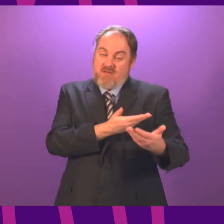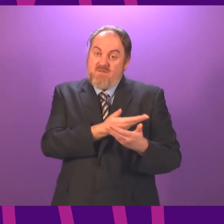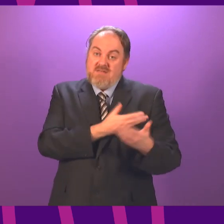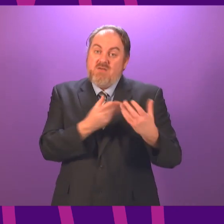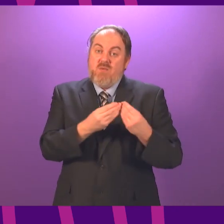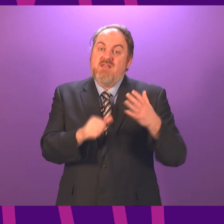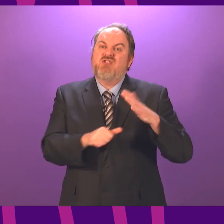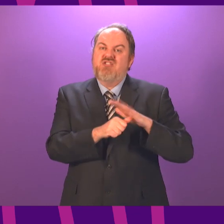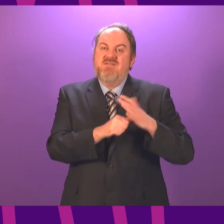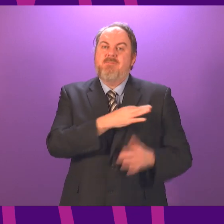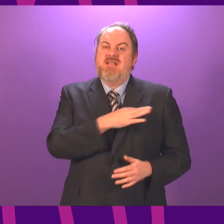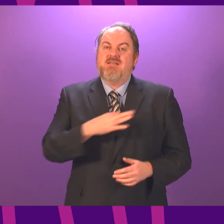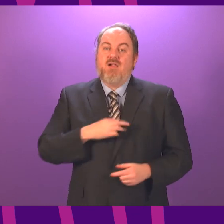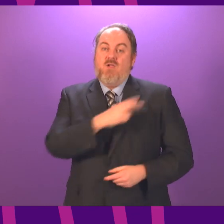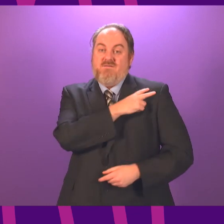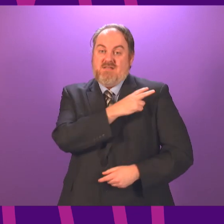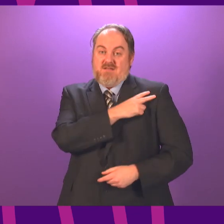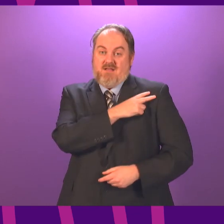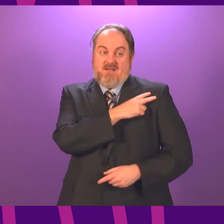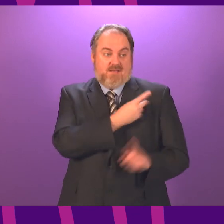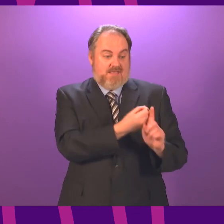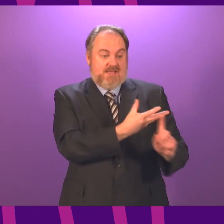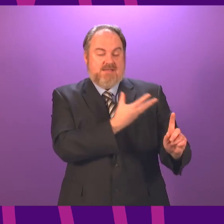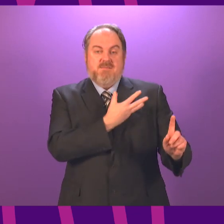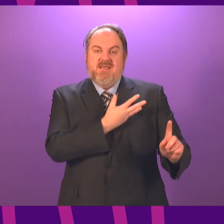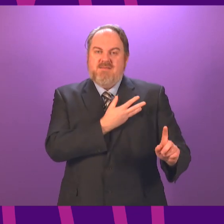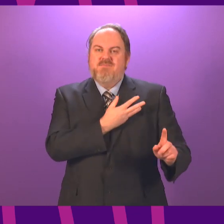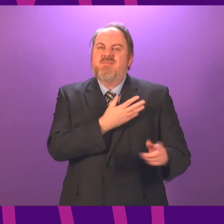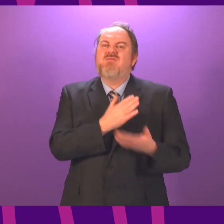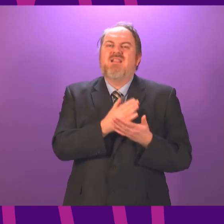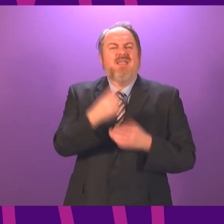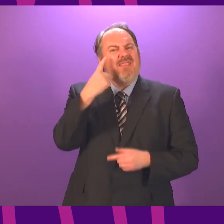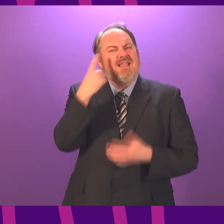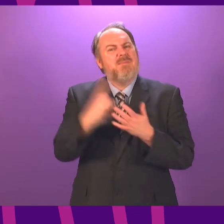heard other people say this, too—that a better analogy is perhaps with measles. That